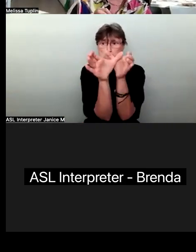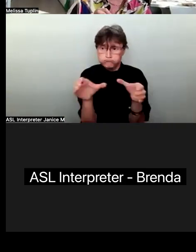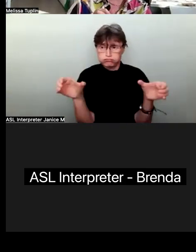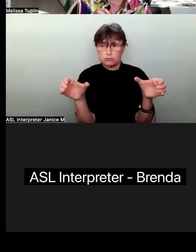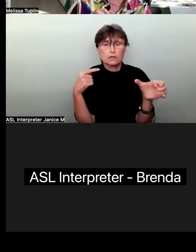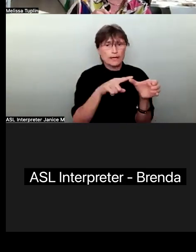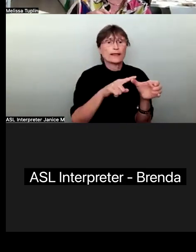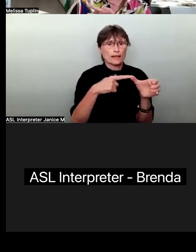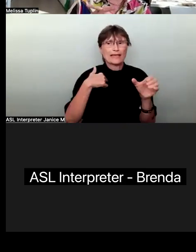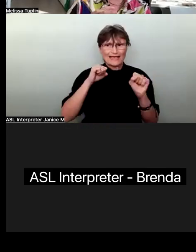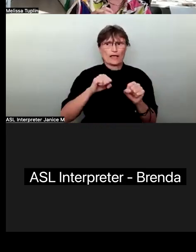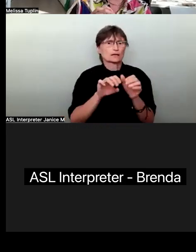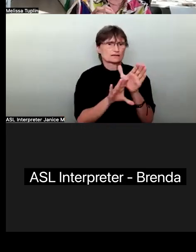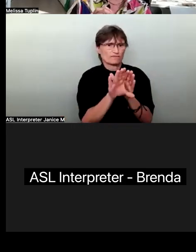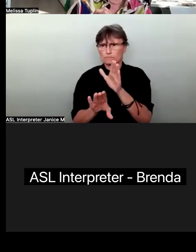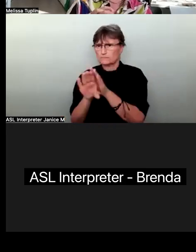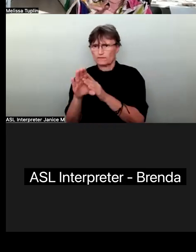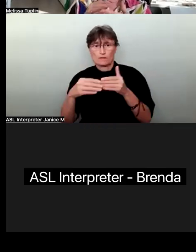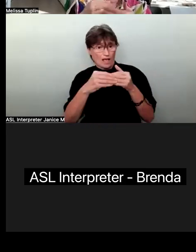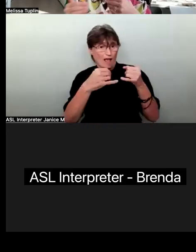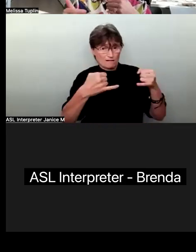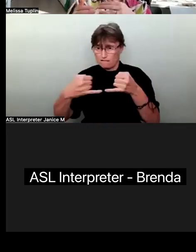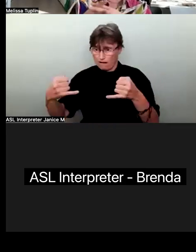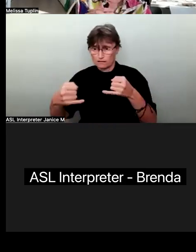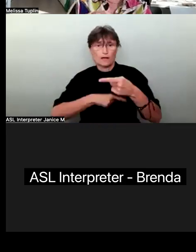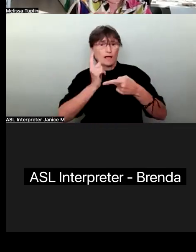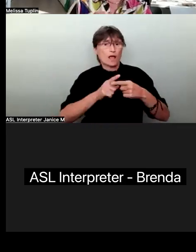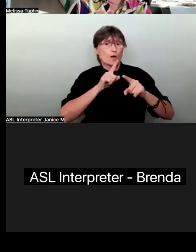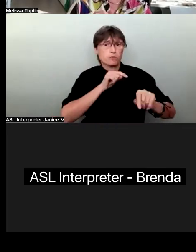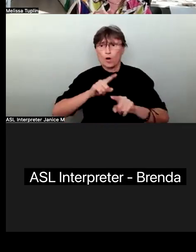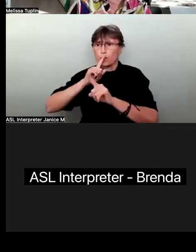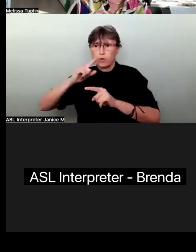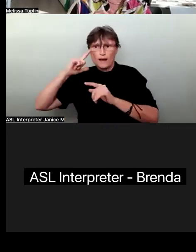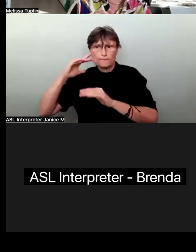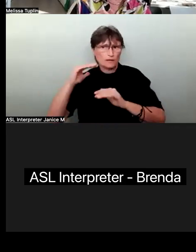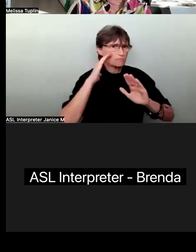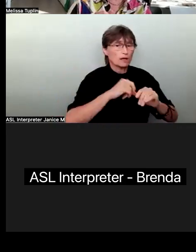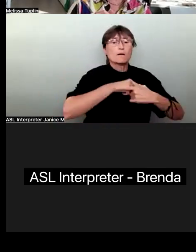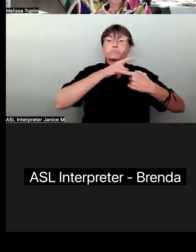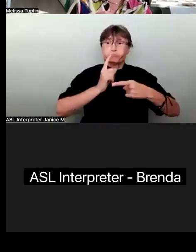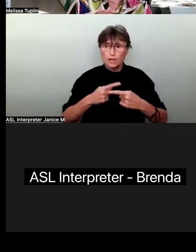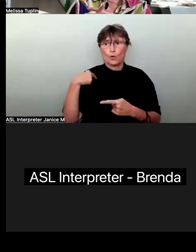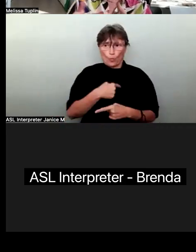requirements that are unique to each and run them on offset timelines and alternate years.